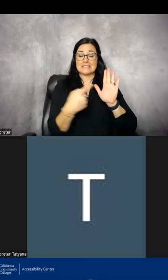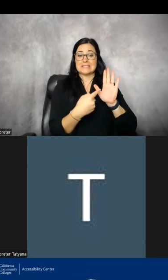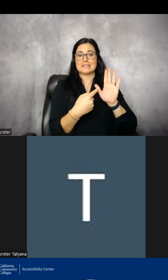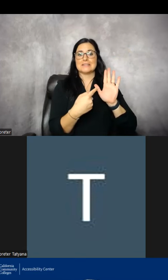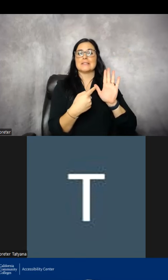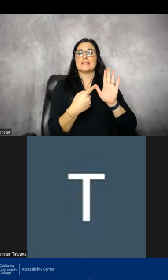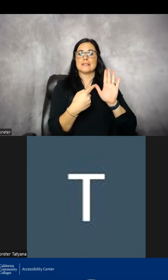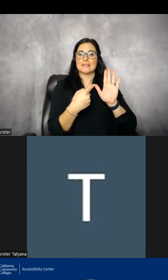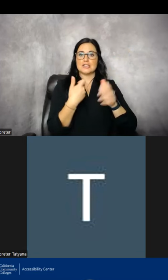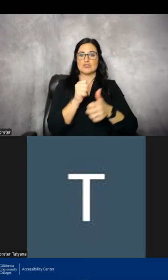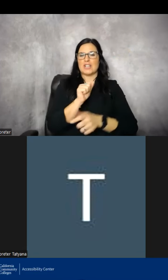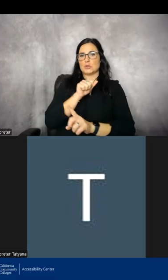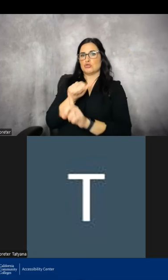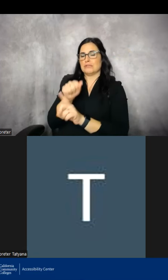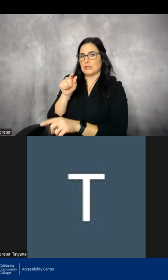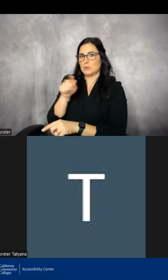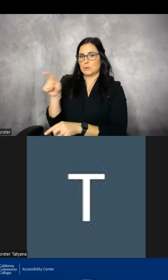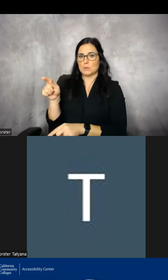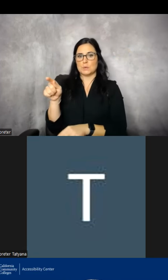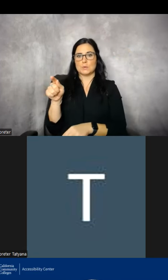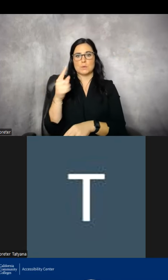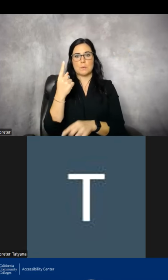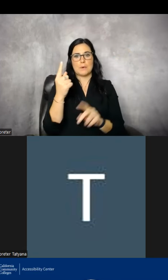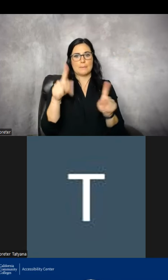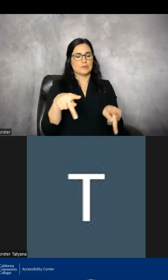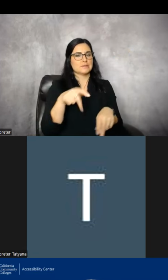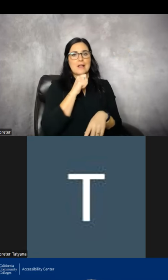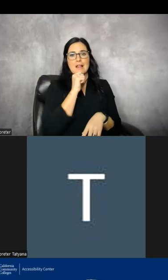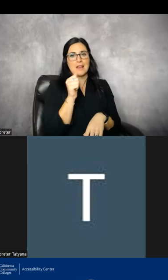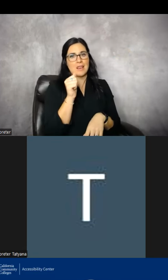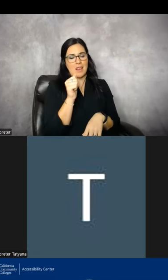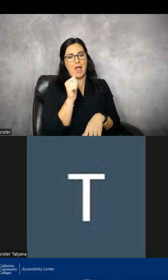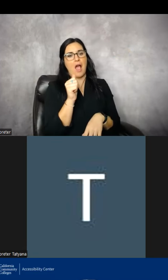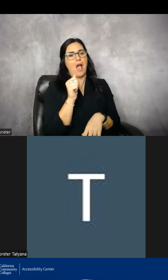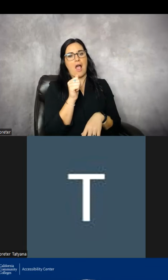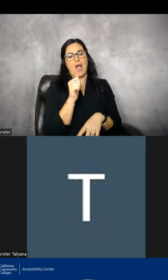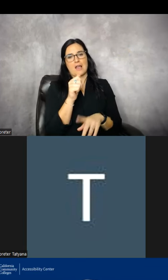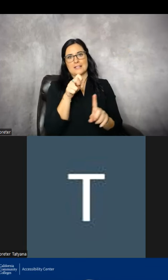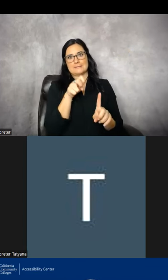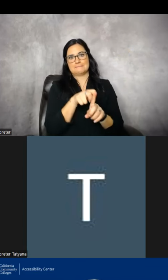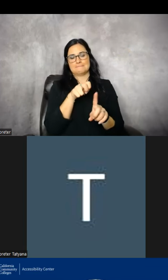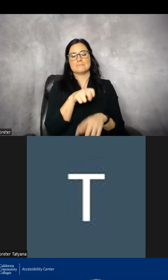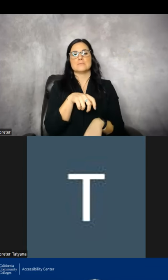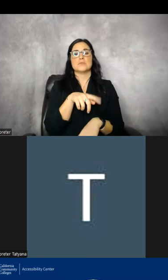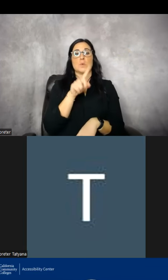and I saw that someone didn't fall for that. What we have is one, two, three is just a plain text,